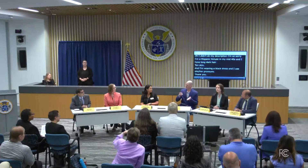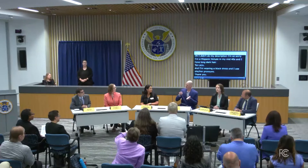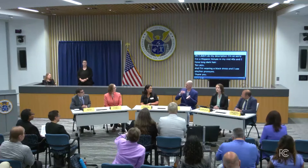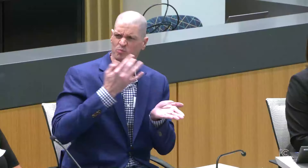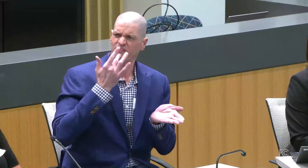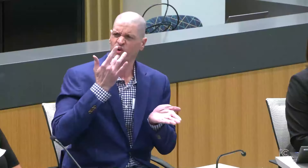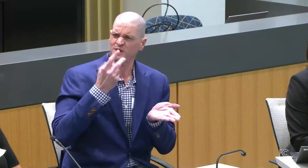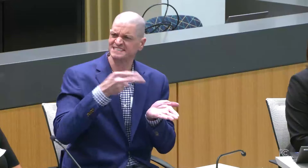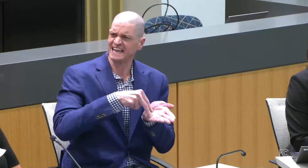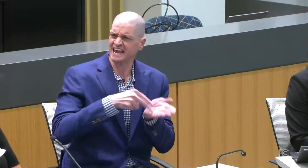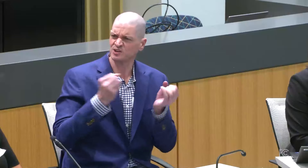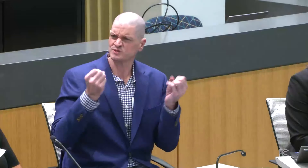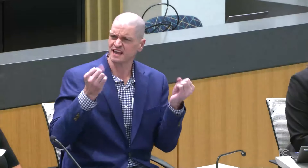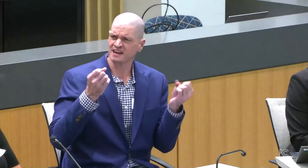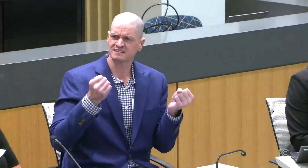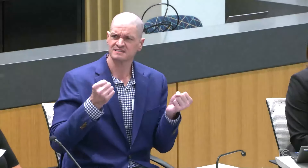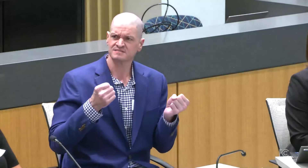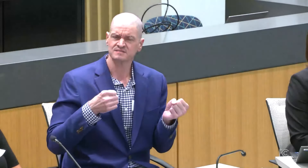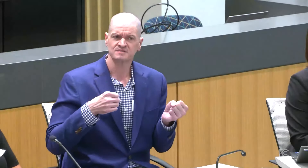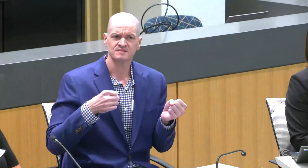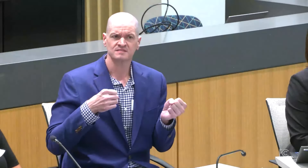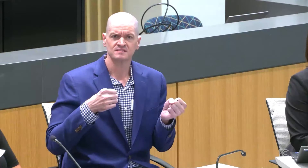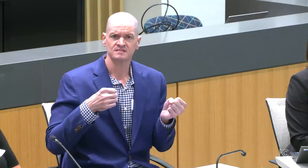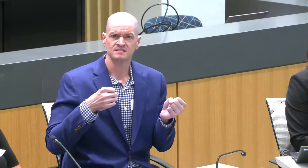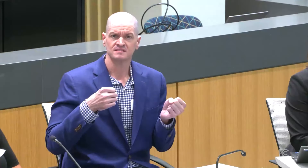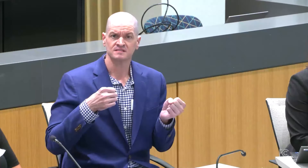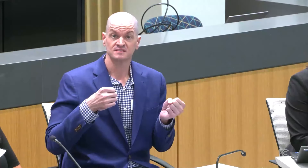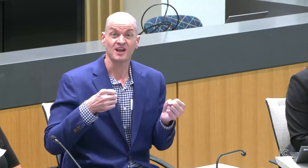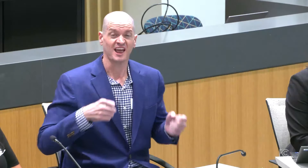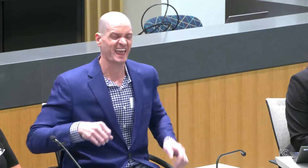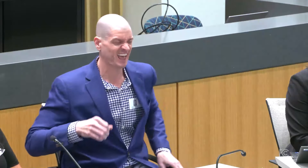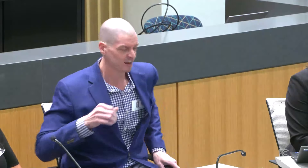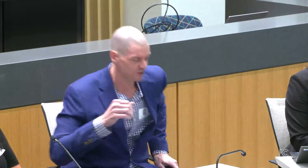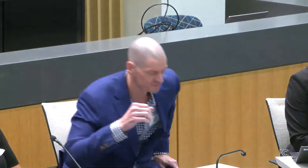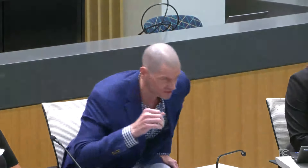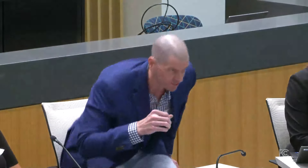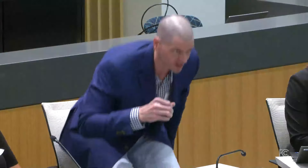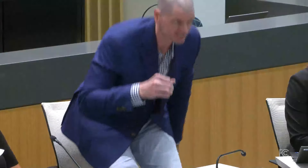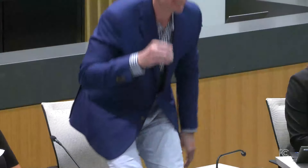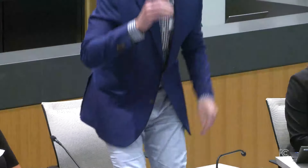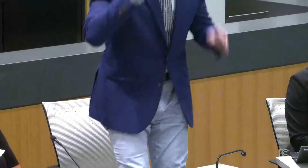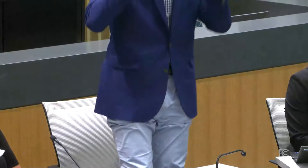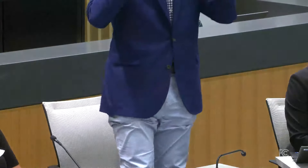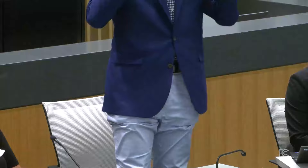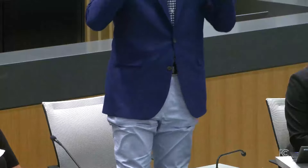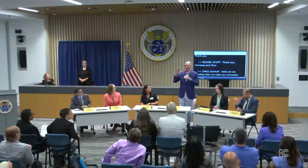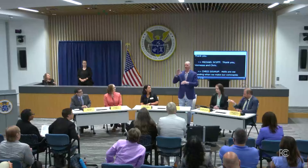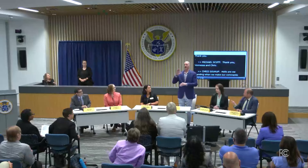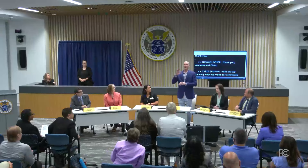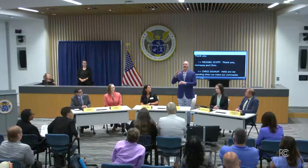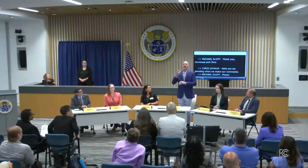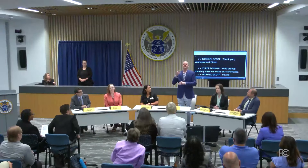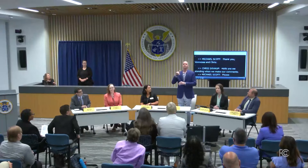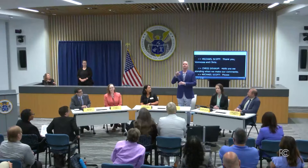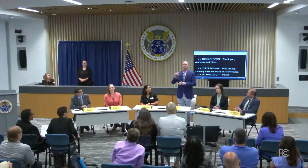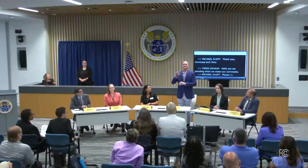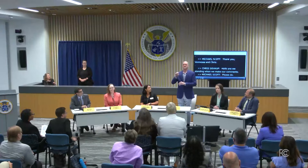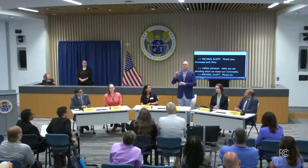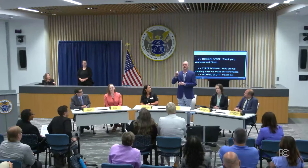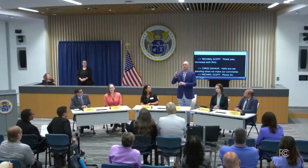PRONOUNS. THANK YOU. THANK YOU, VANNESSA AND CHRIS. HELLO ARE WE STANDING WHEN WE MAKE OUR